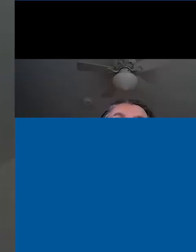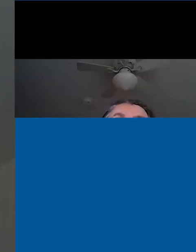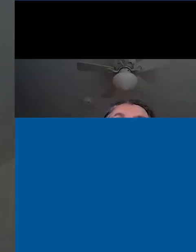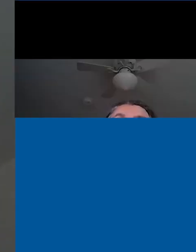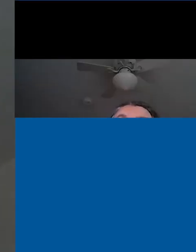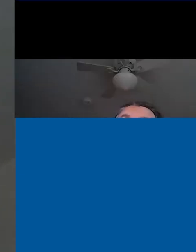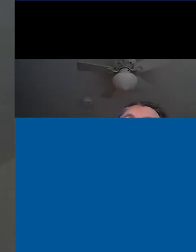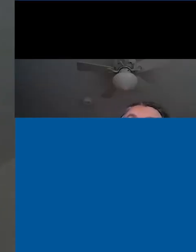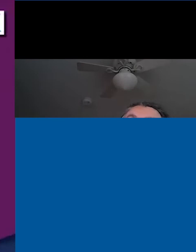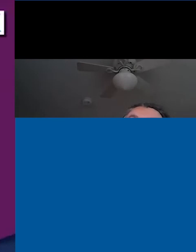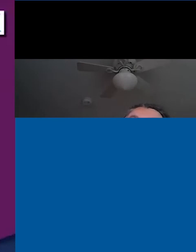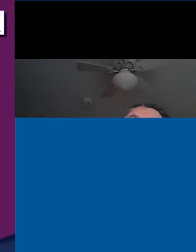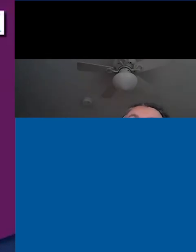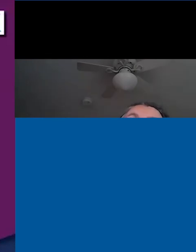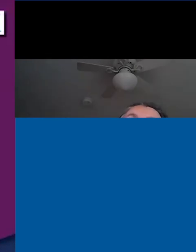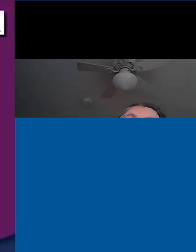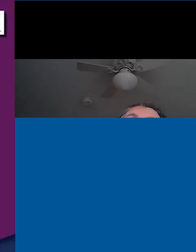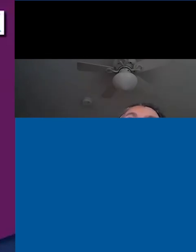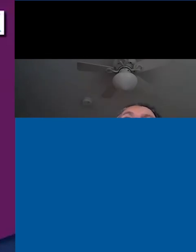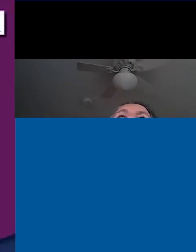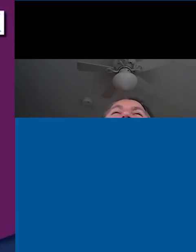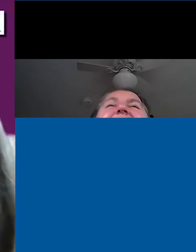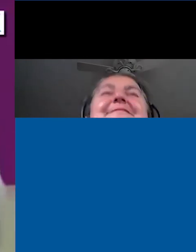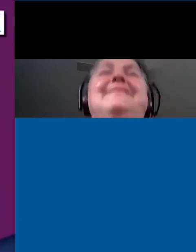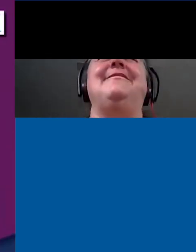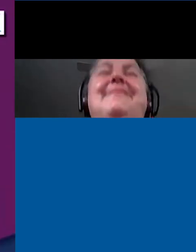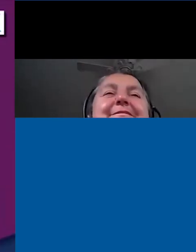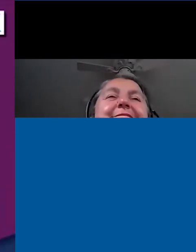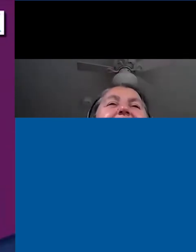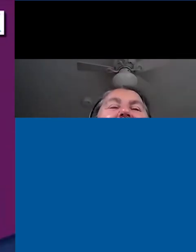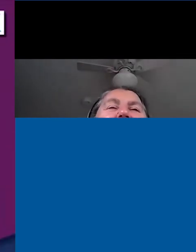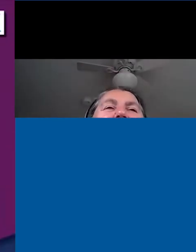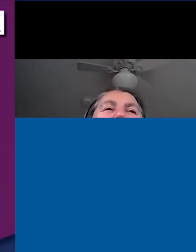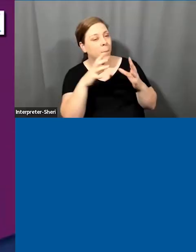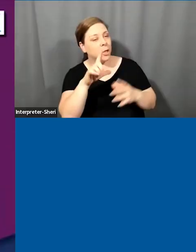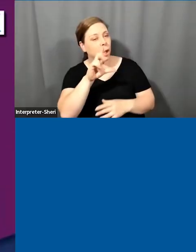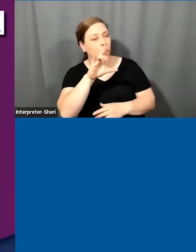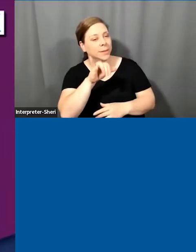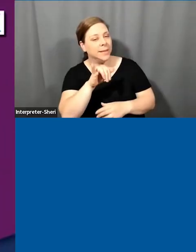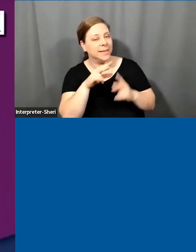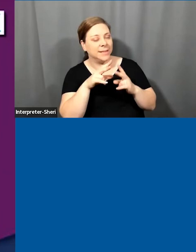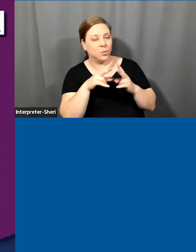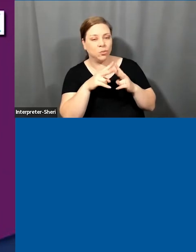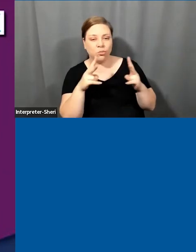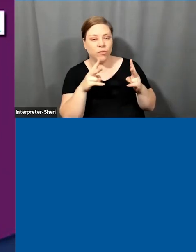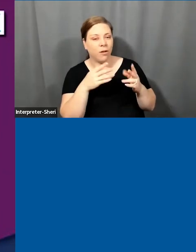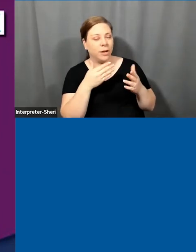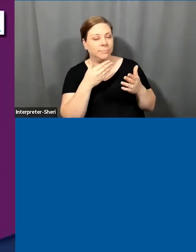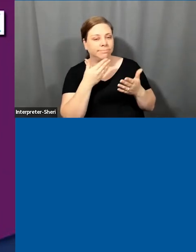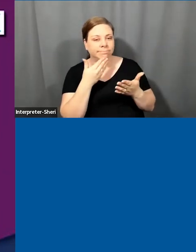[Adam] Excellent. All right, well, thank you so much, Lucy. This has been super informative as per usual. I love hearing your content and learning from you.